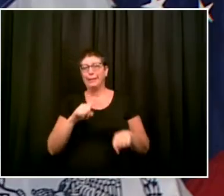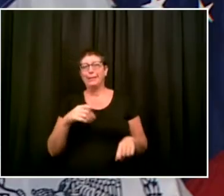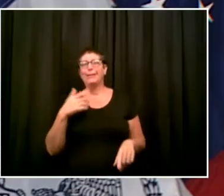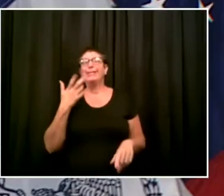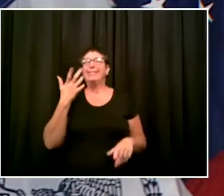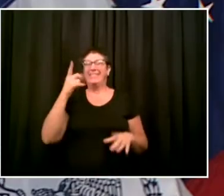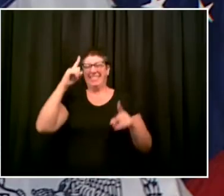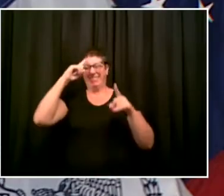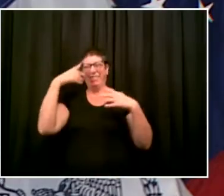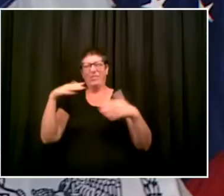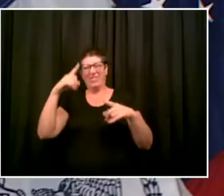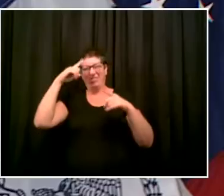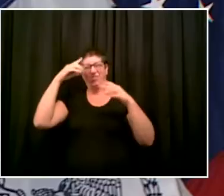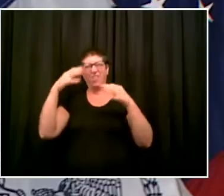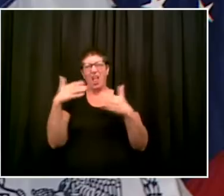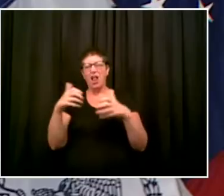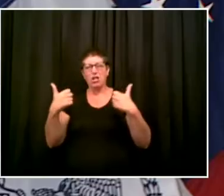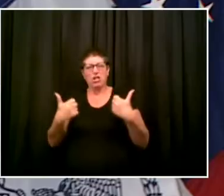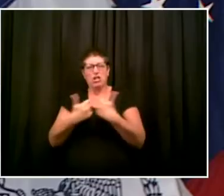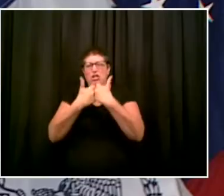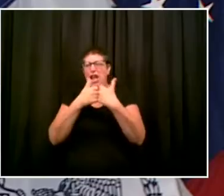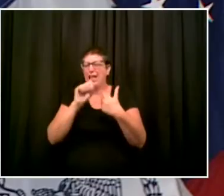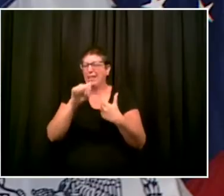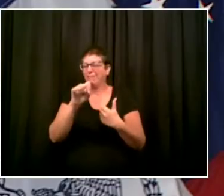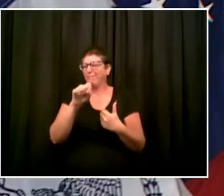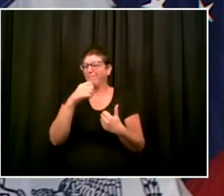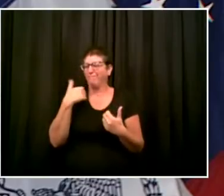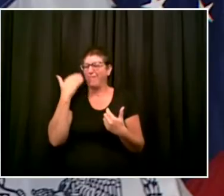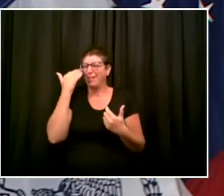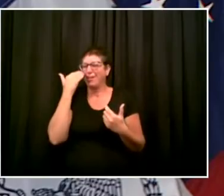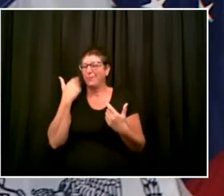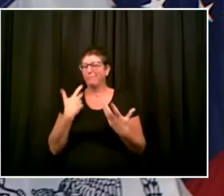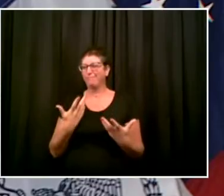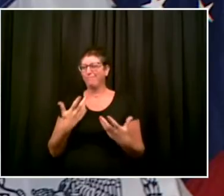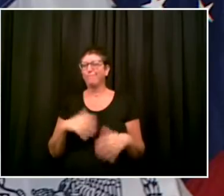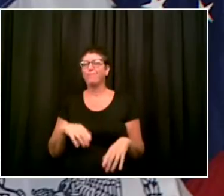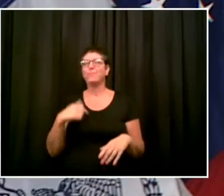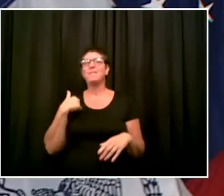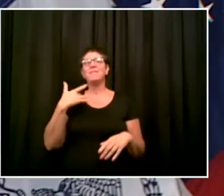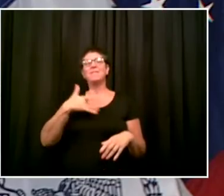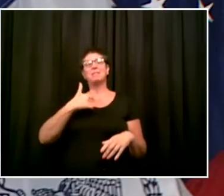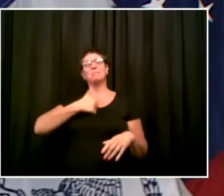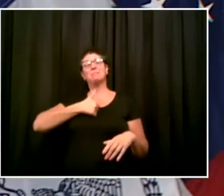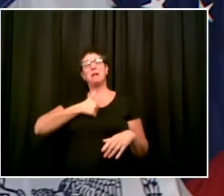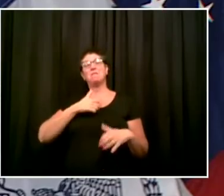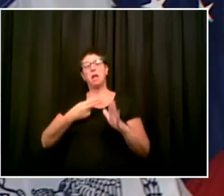PUBLICLY ? I THINK IS T' A REAL CHALLENGE